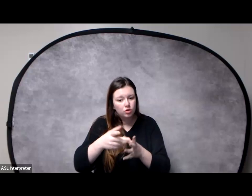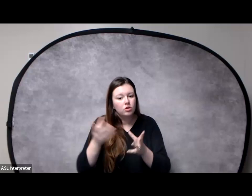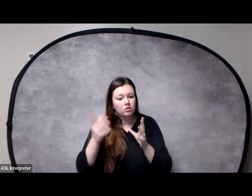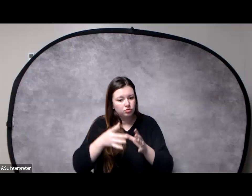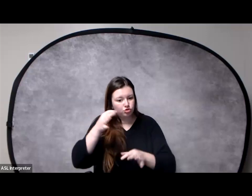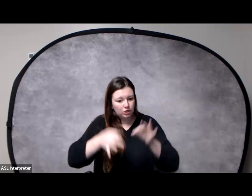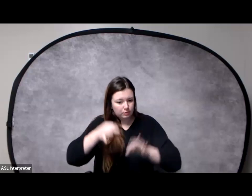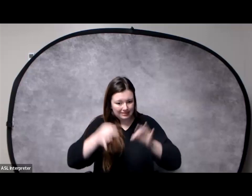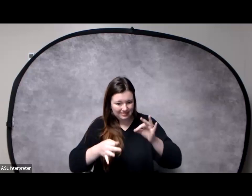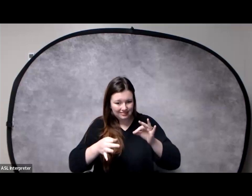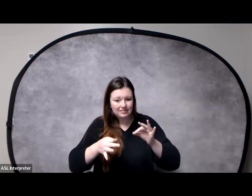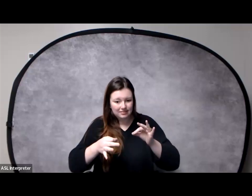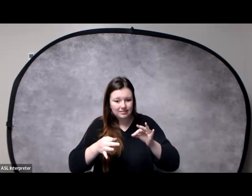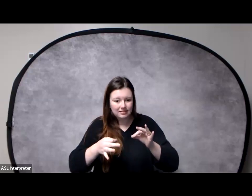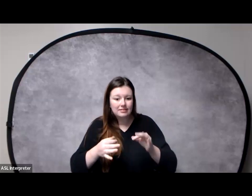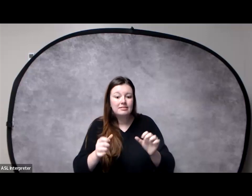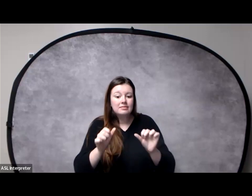denied where there's a legitimate, nondiscriminatory